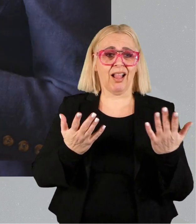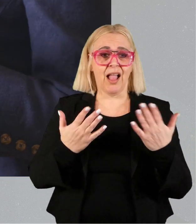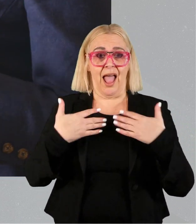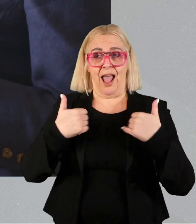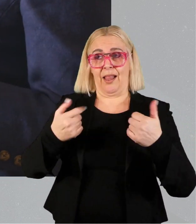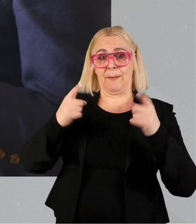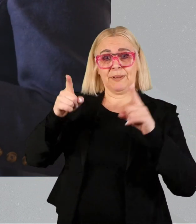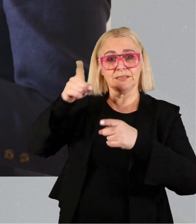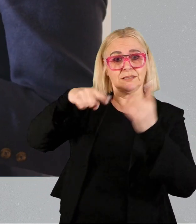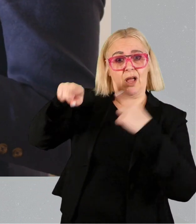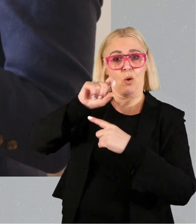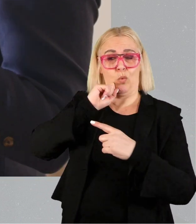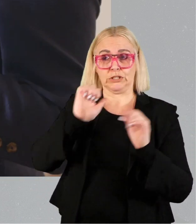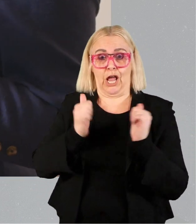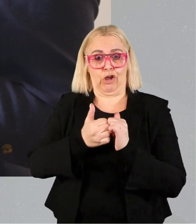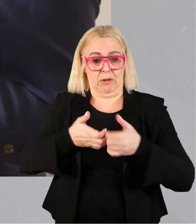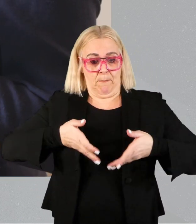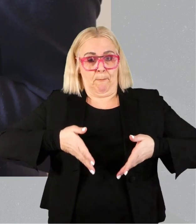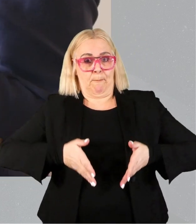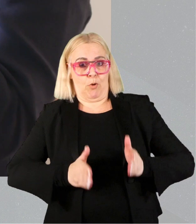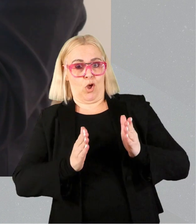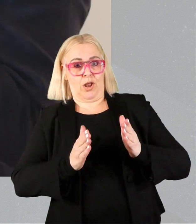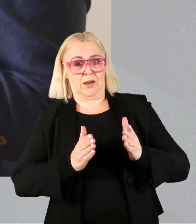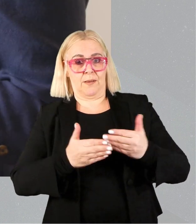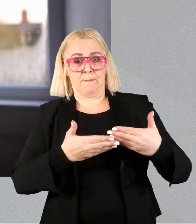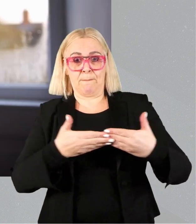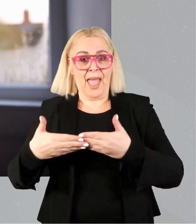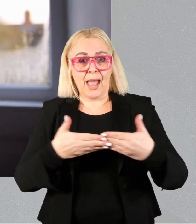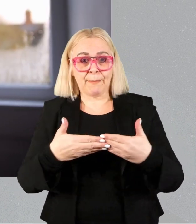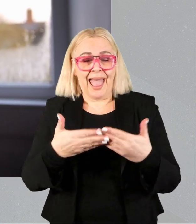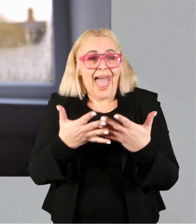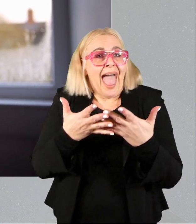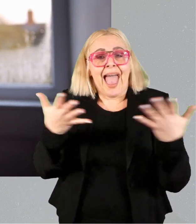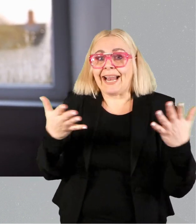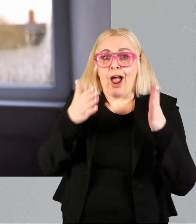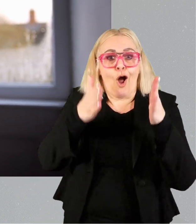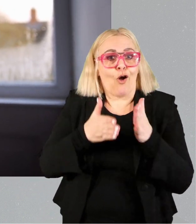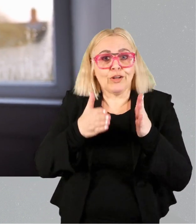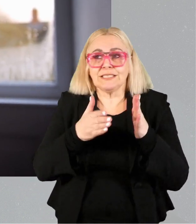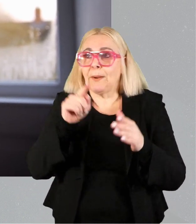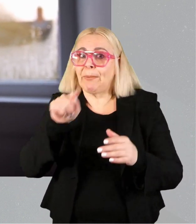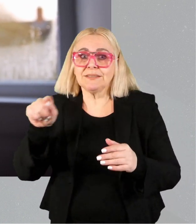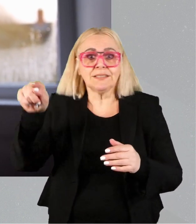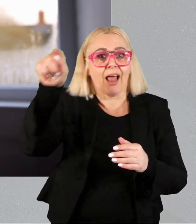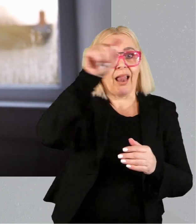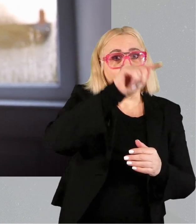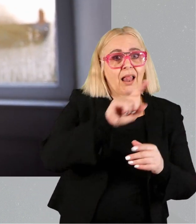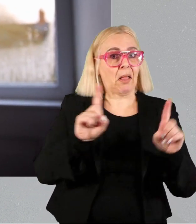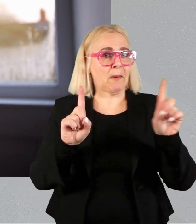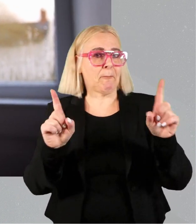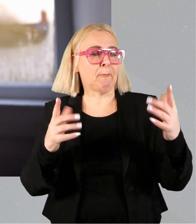Would the Health Minister agree to deliver her baby at randomly chosen District Hospital?